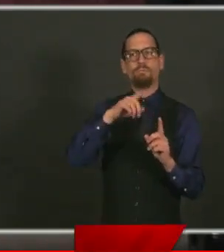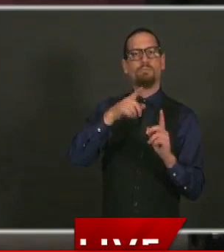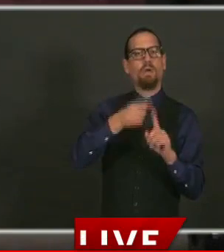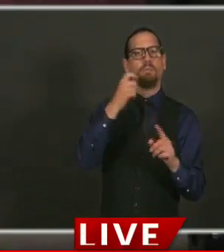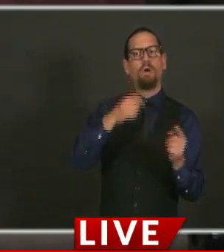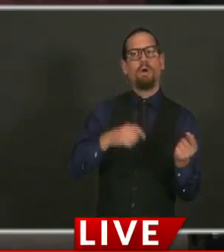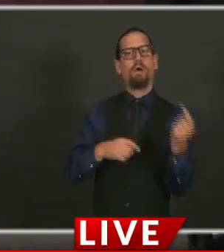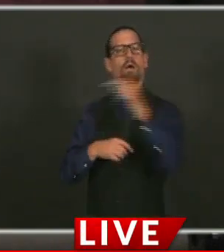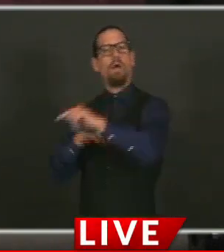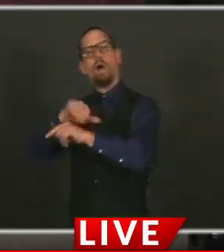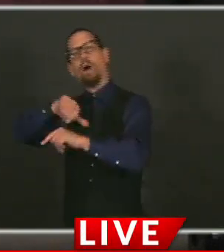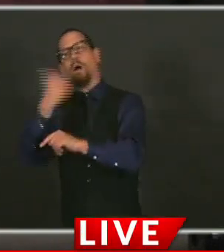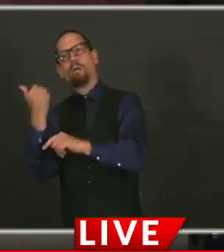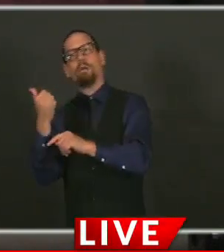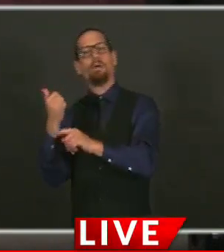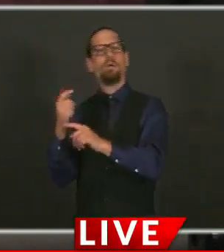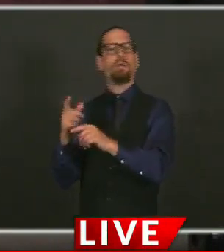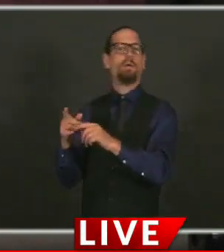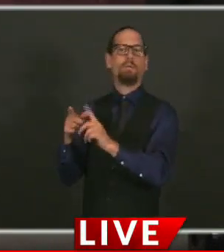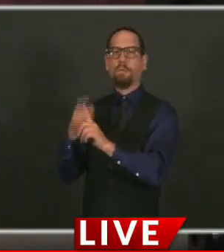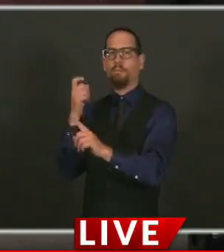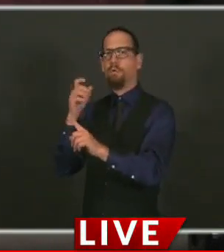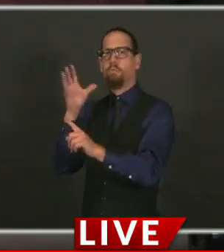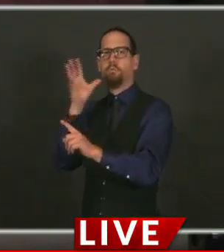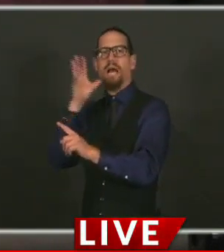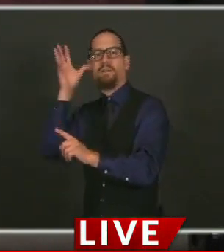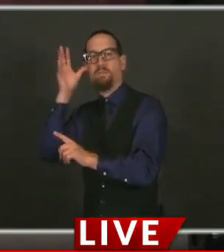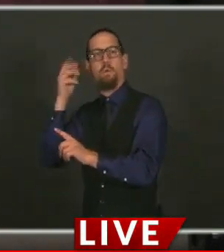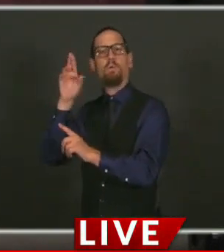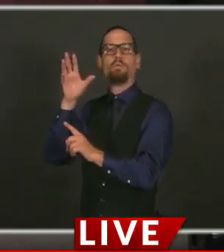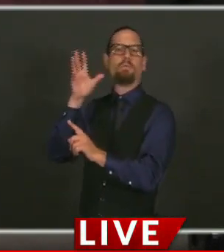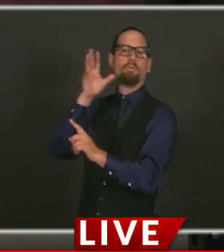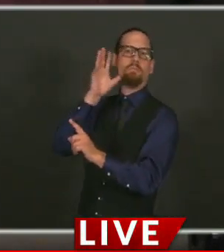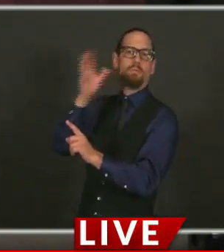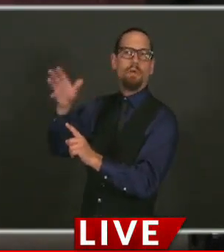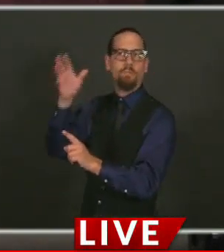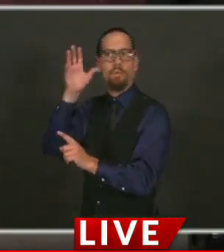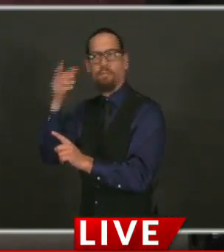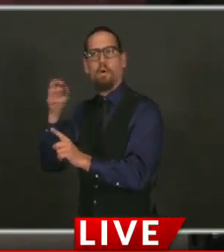HAVE TRANSLATED INTO CASES THAT DON'T SHOW UP?